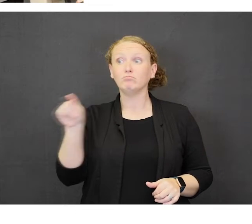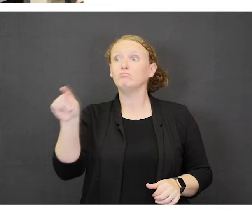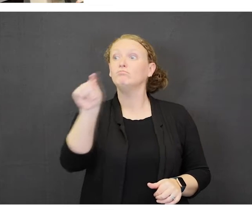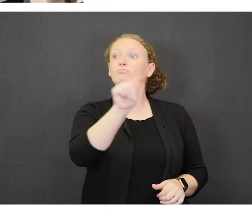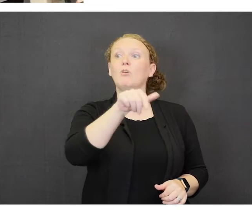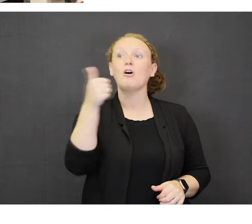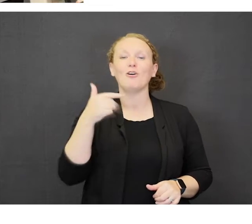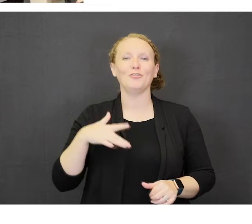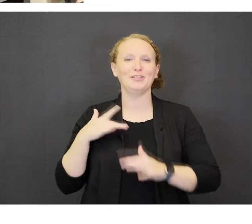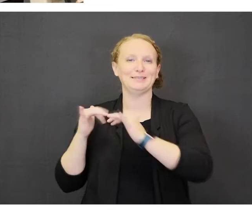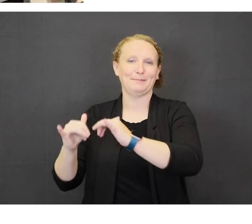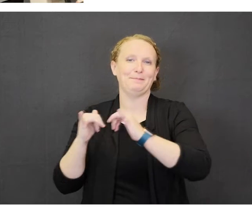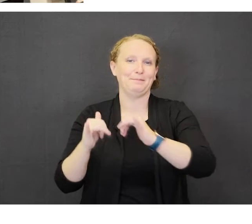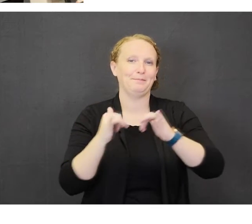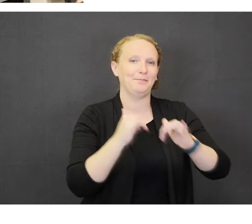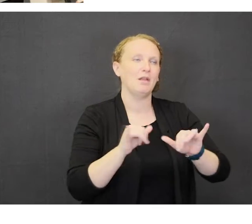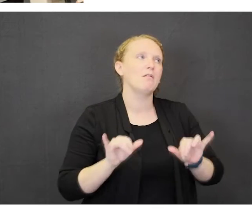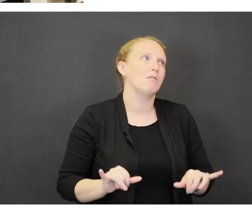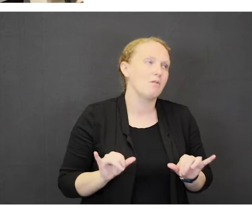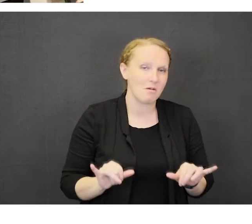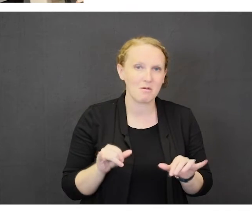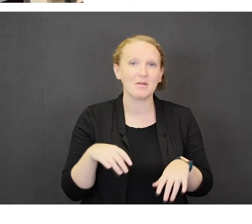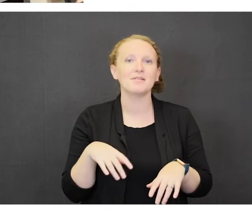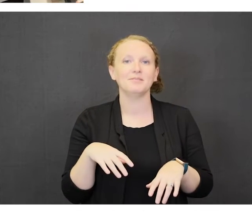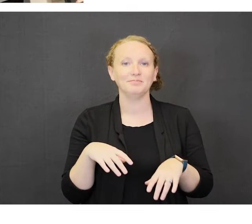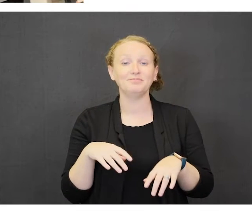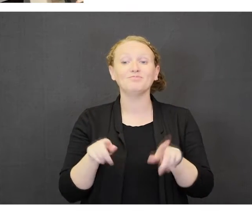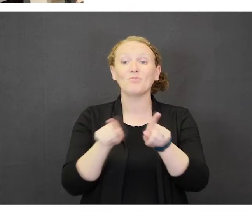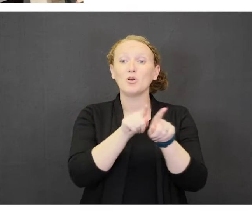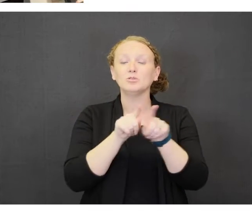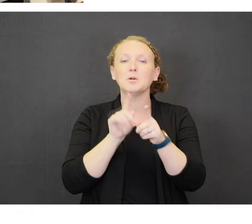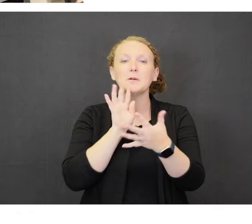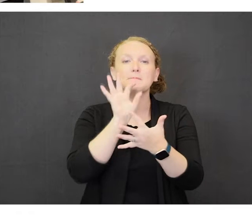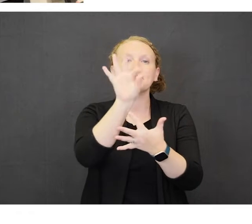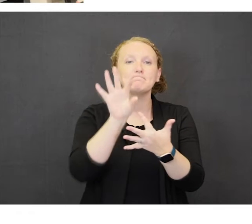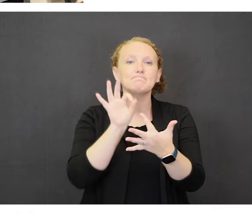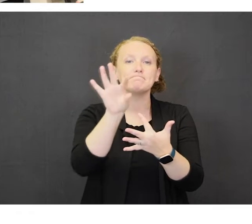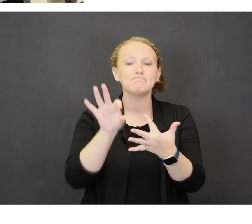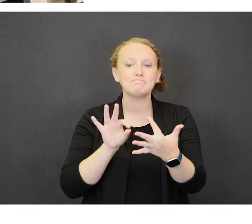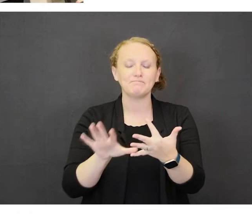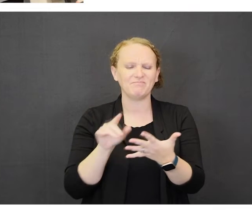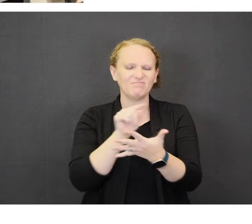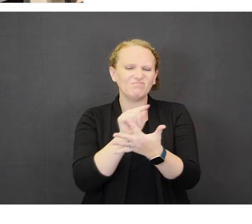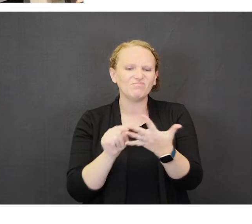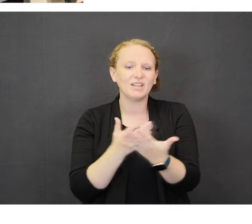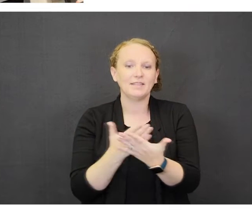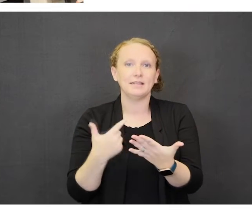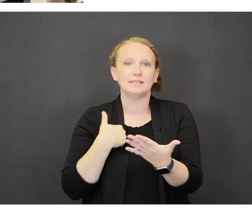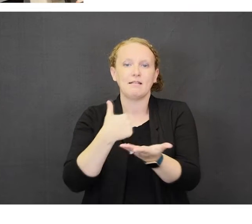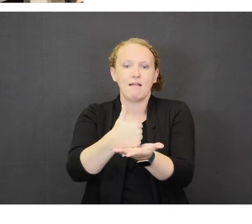how you can be taking care of yourselves and things that you can be doing in your own life right now